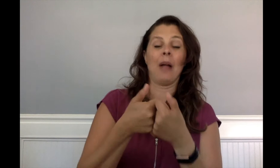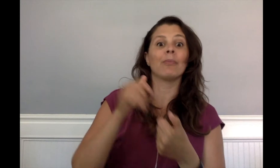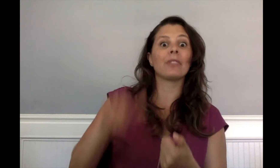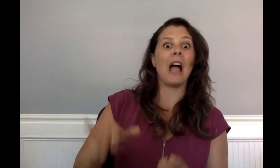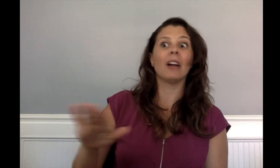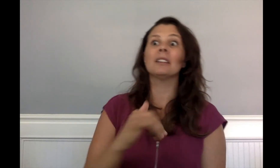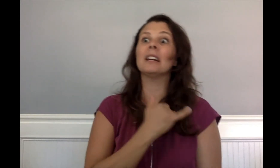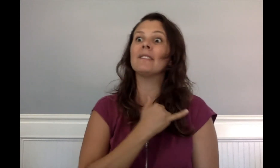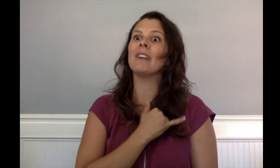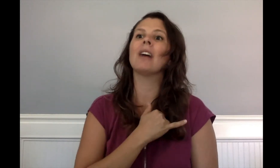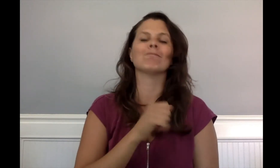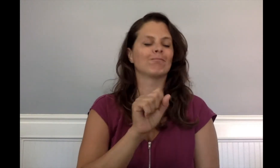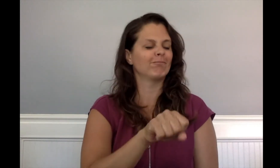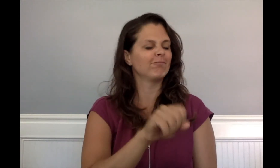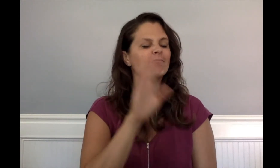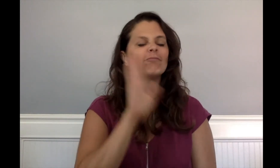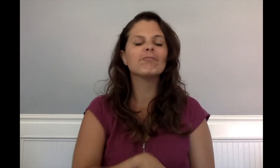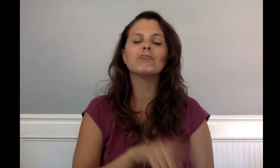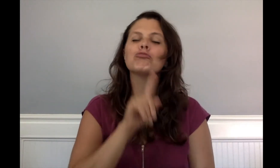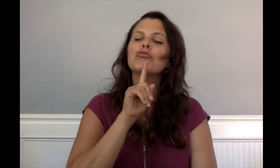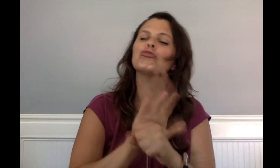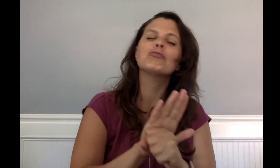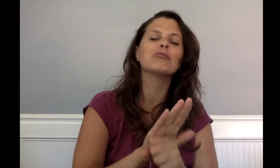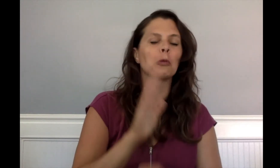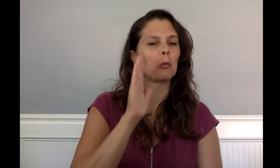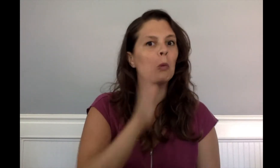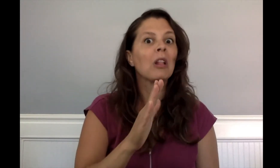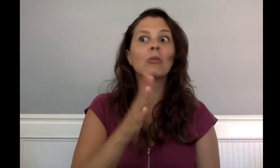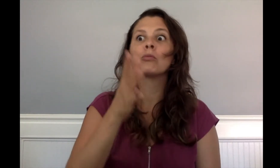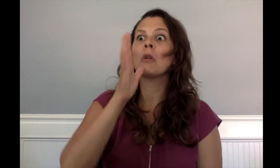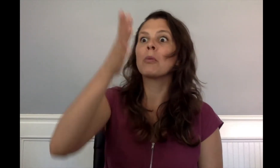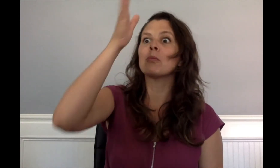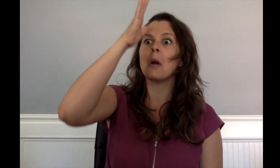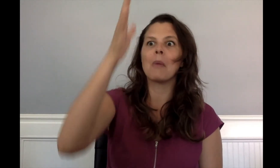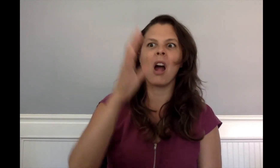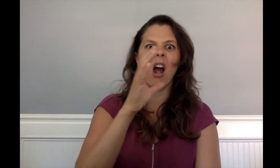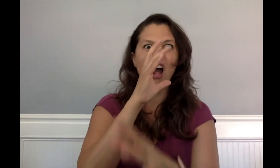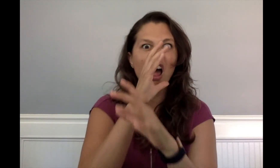A game, Yvette insisted, that Charlie's grandparents